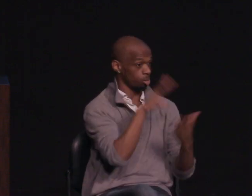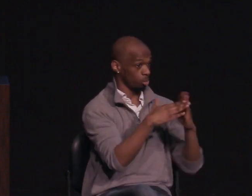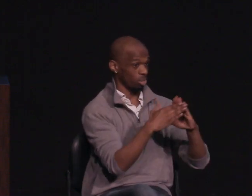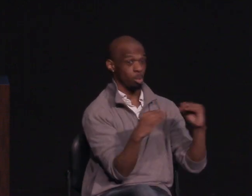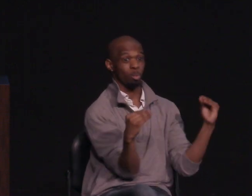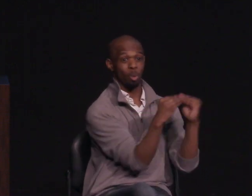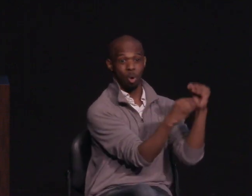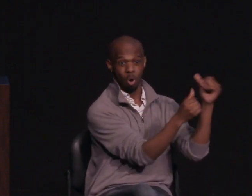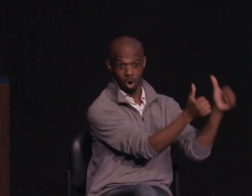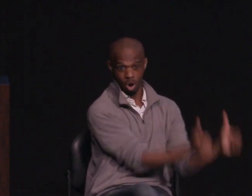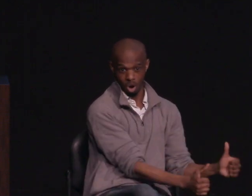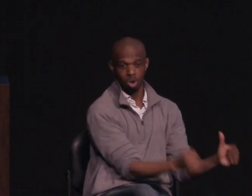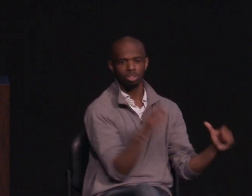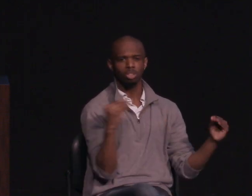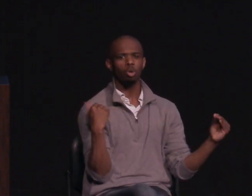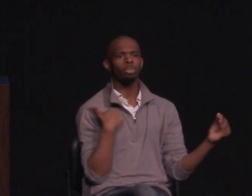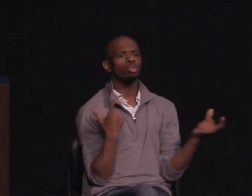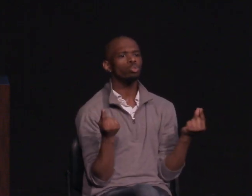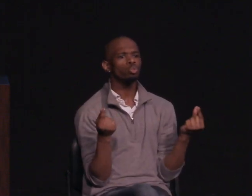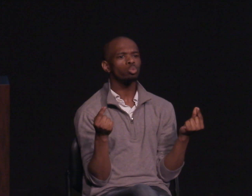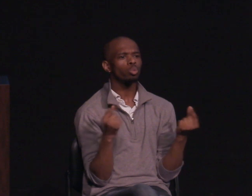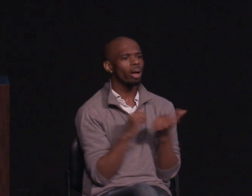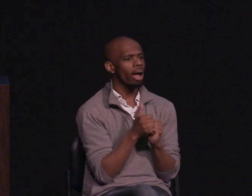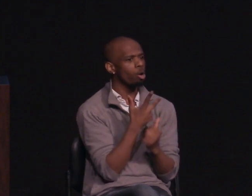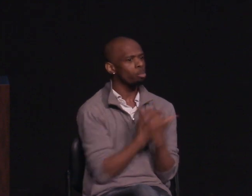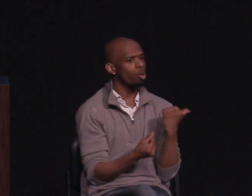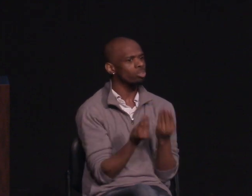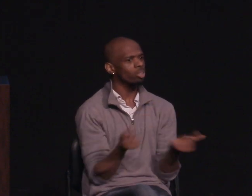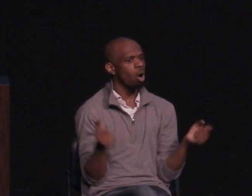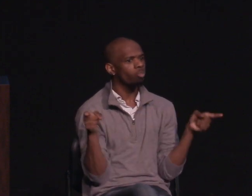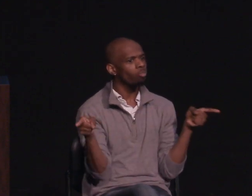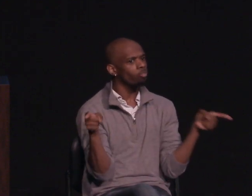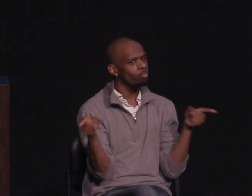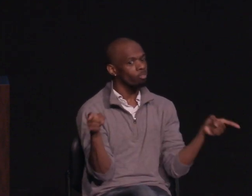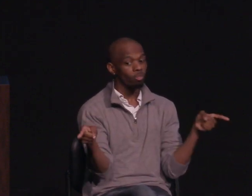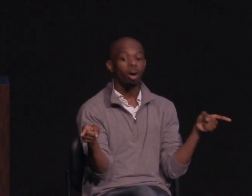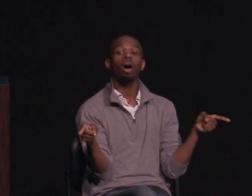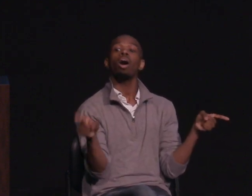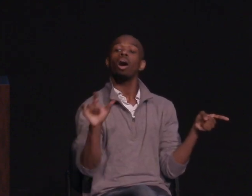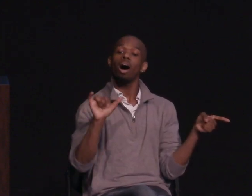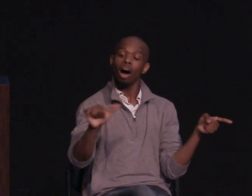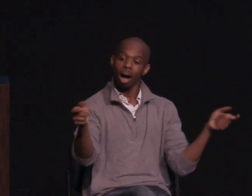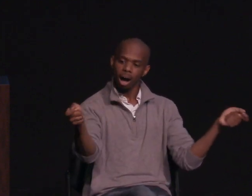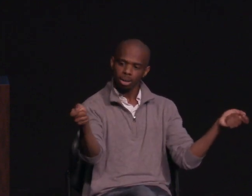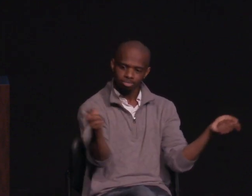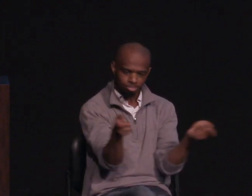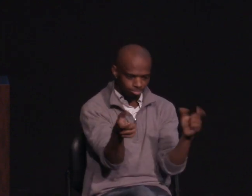grow food and feed our people, this is an inevitable result. And I know that there are many factors that contribute to the